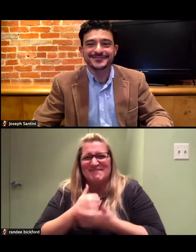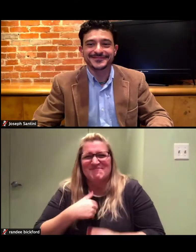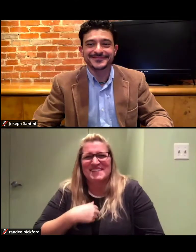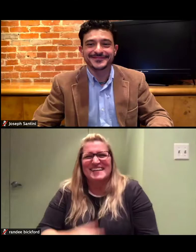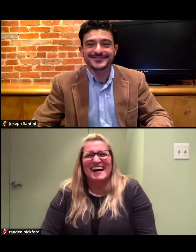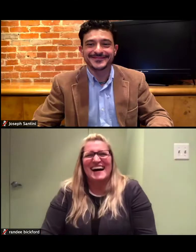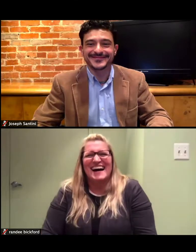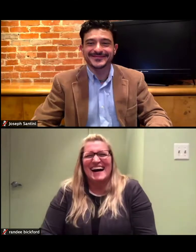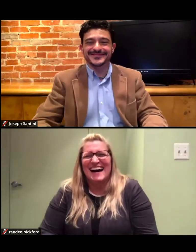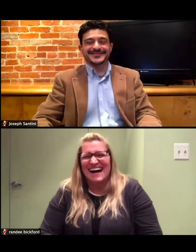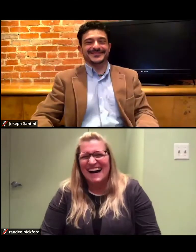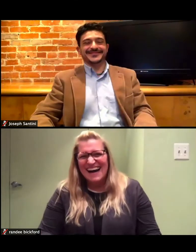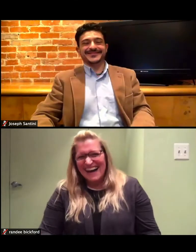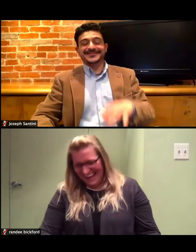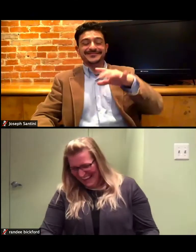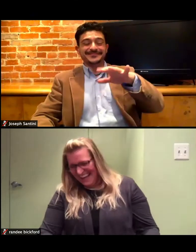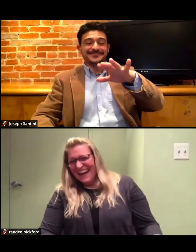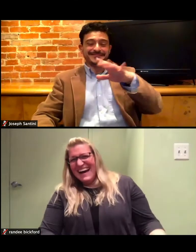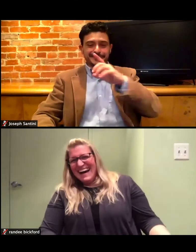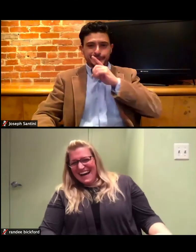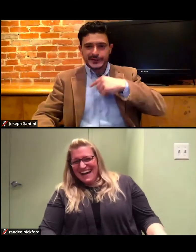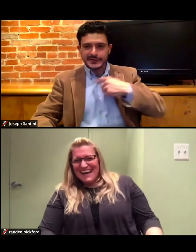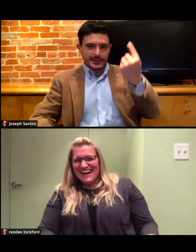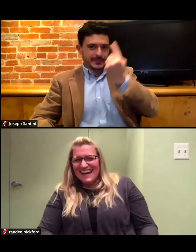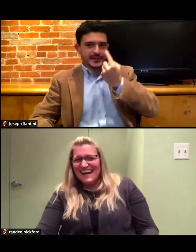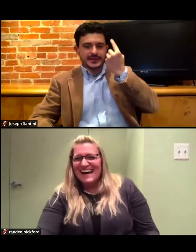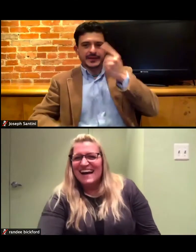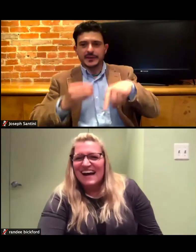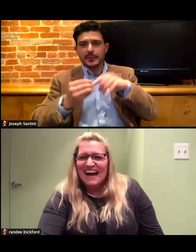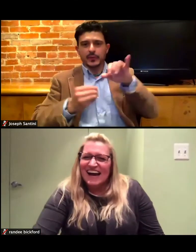Yeah, maybe I need to get Joseph to help me here.